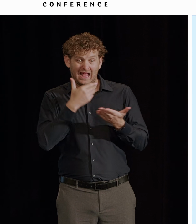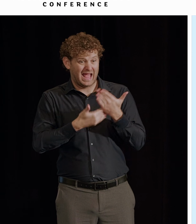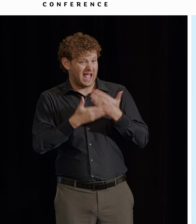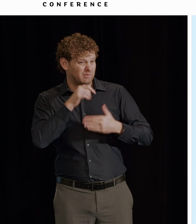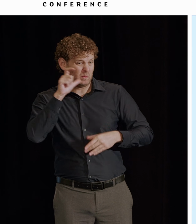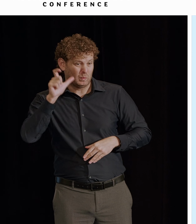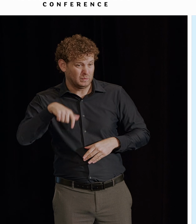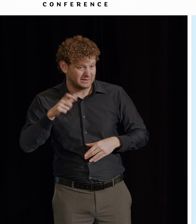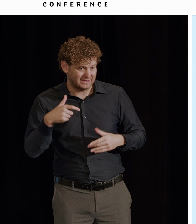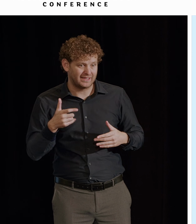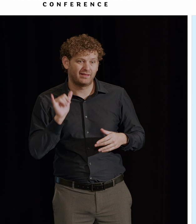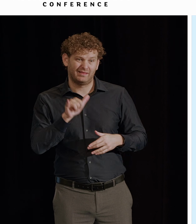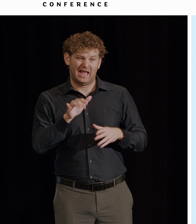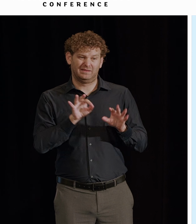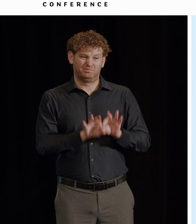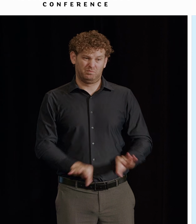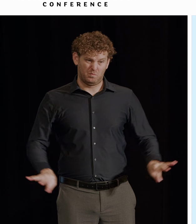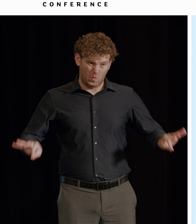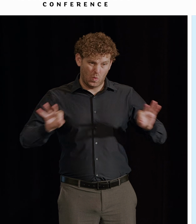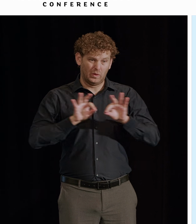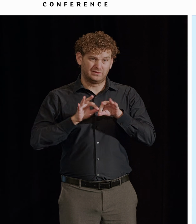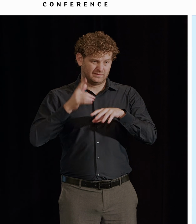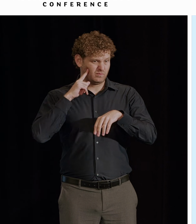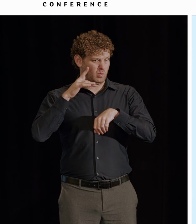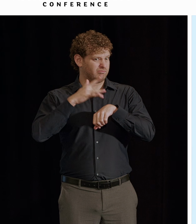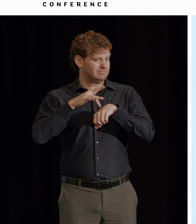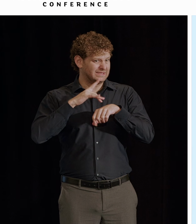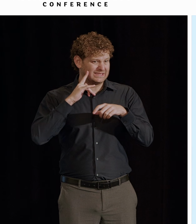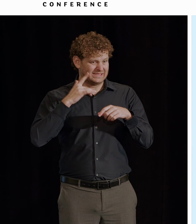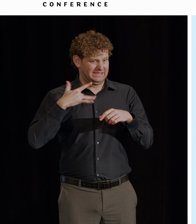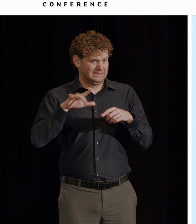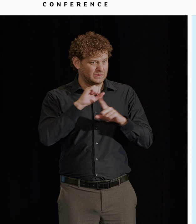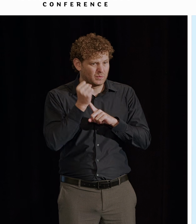you don't want to talk to a stranger but someone that you know and trust.